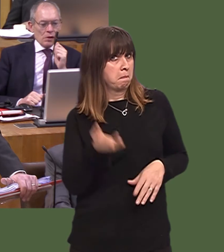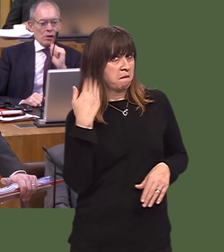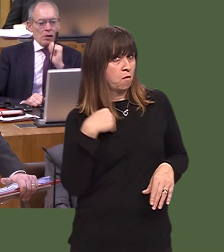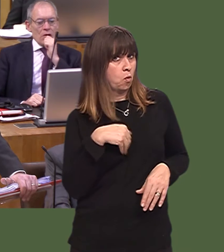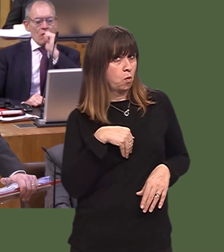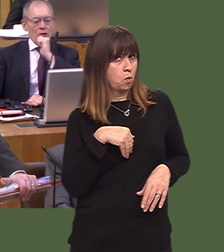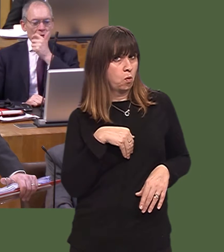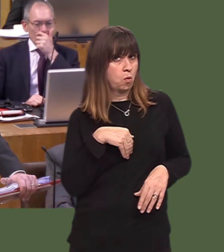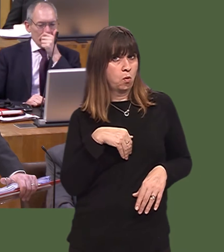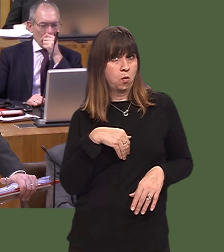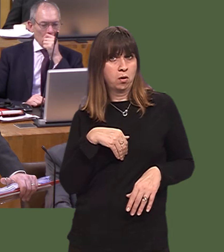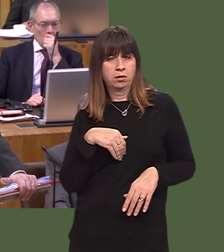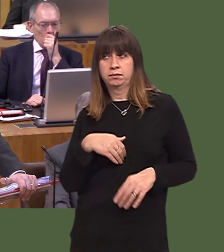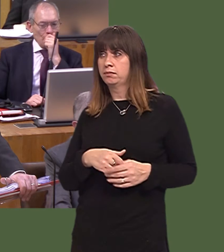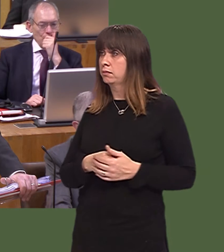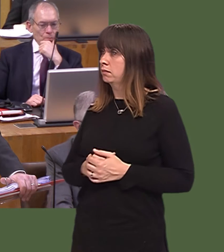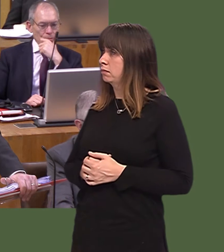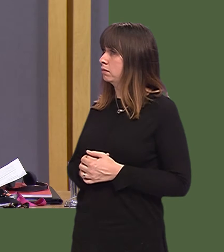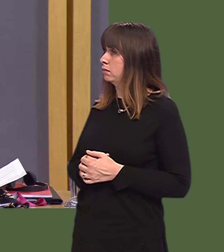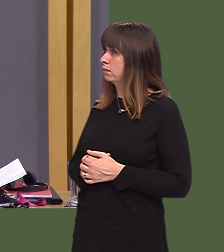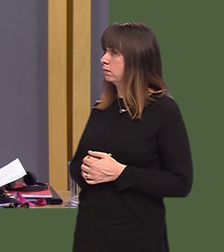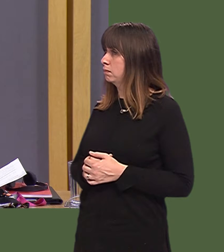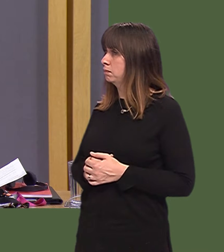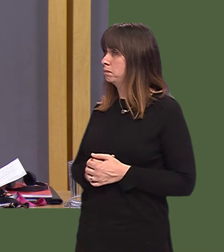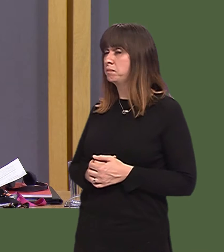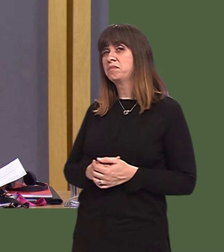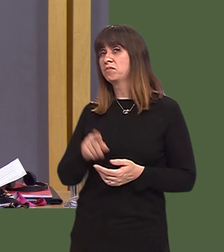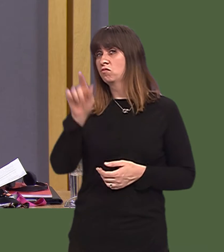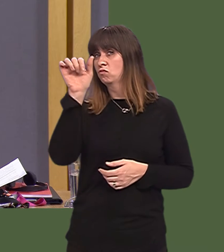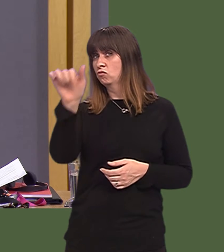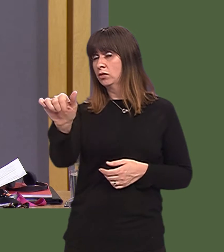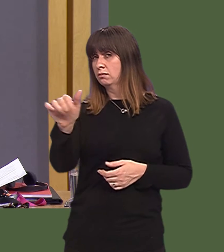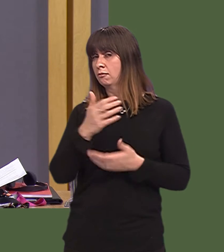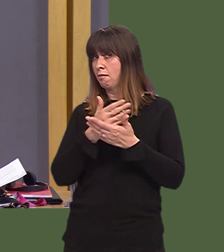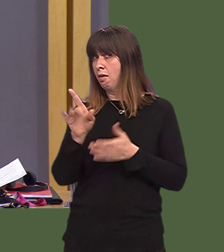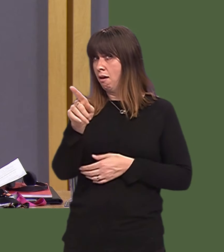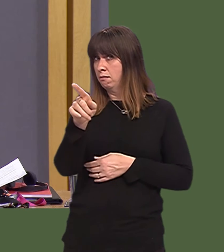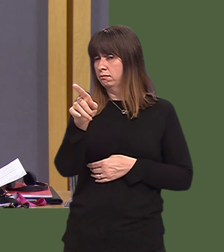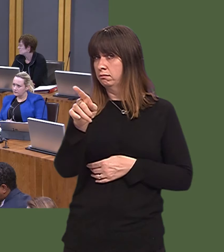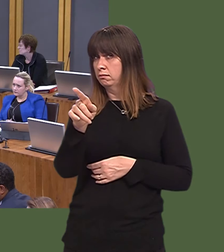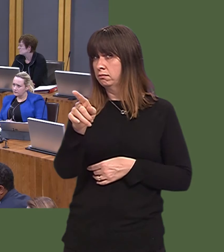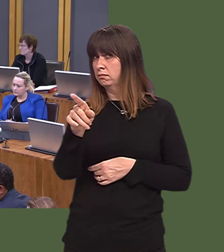But what my colleague the Member for Islwyn has neatly outlined is the frankly barmy situation